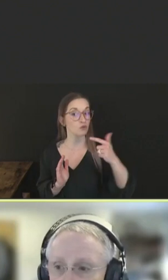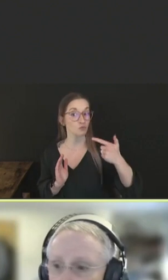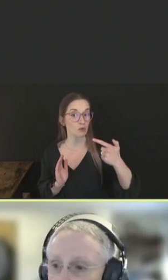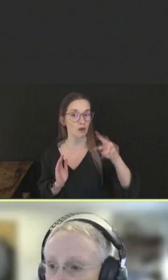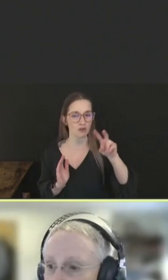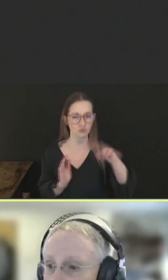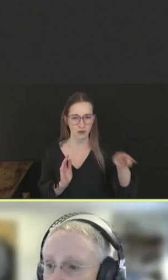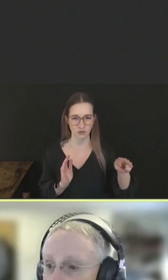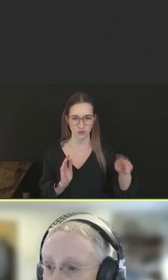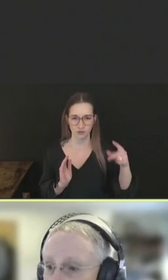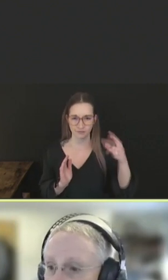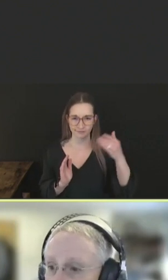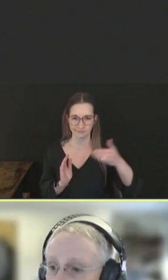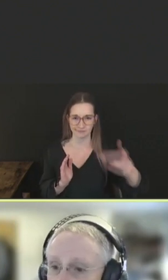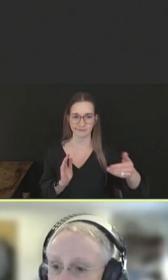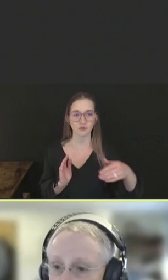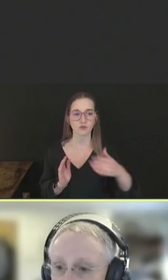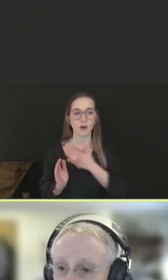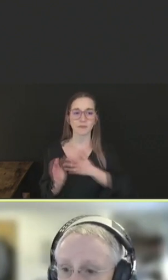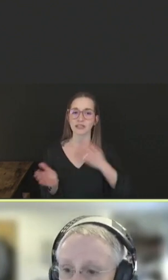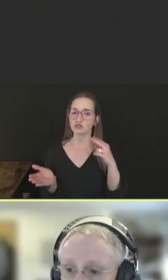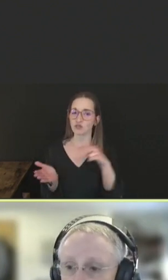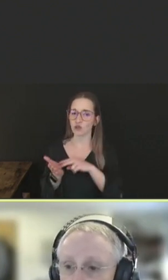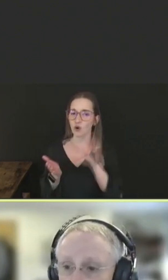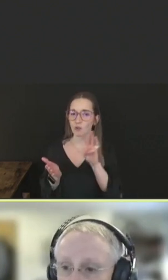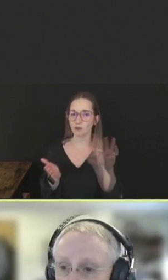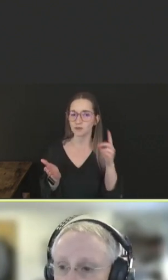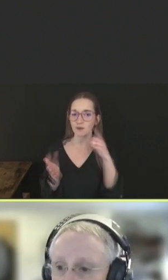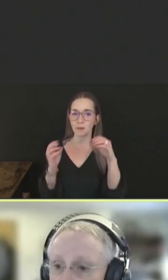refer to the NVAC website for final details on these upcoming meetings.